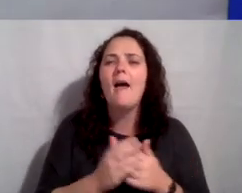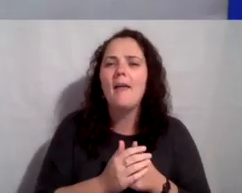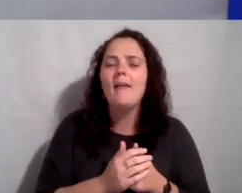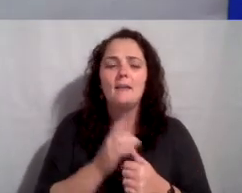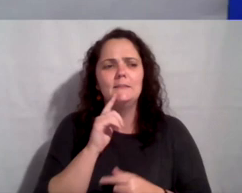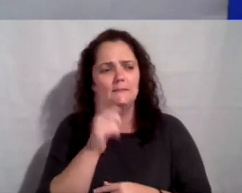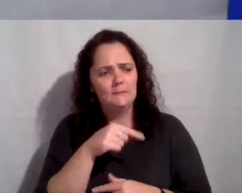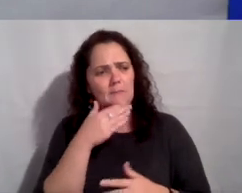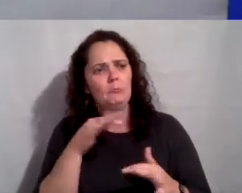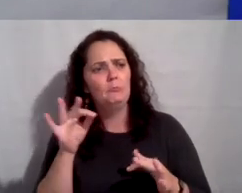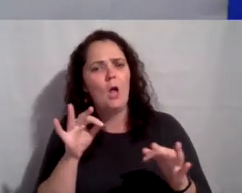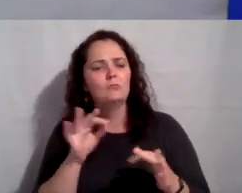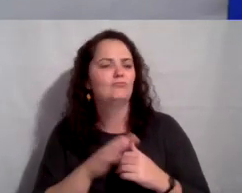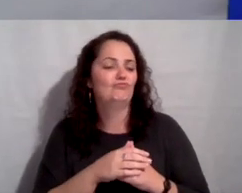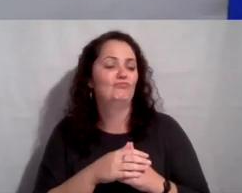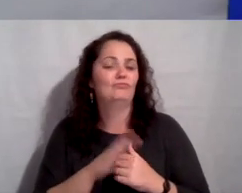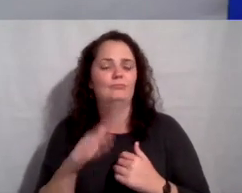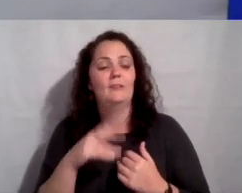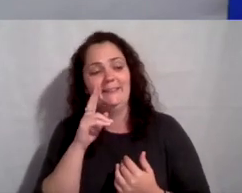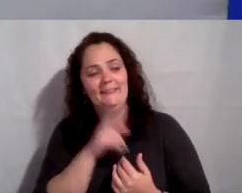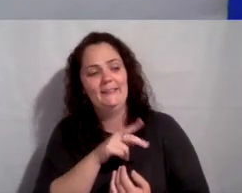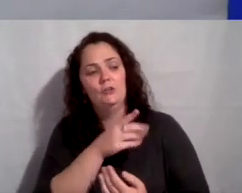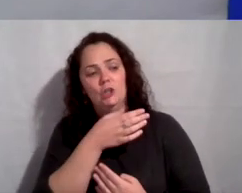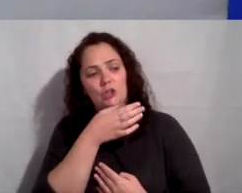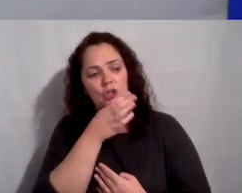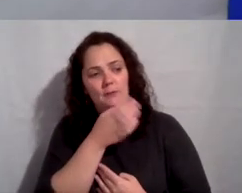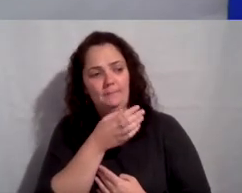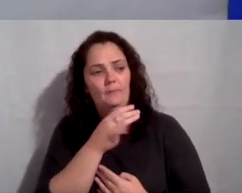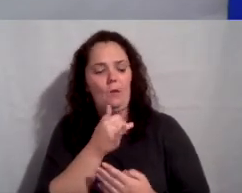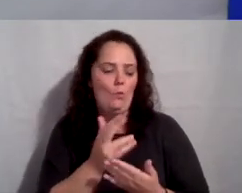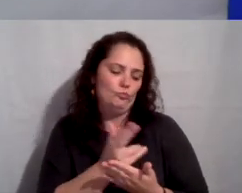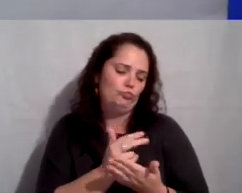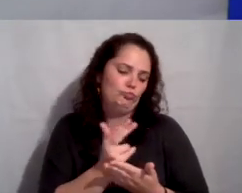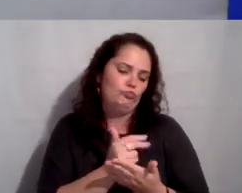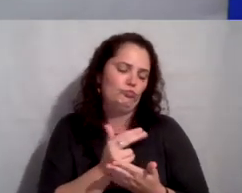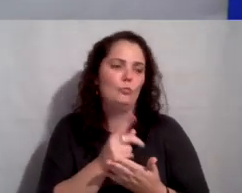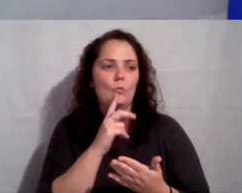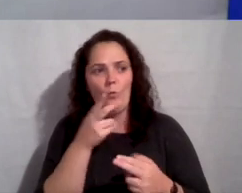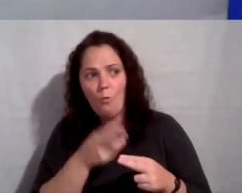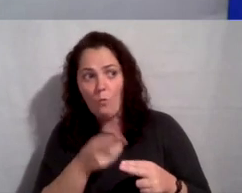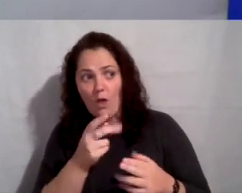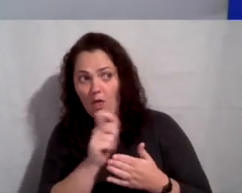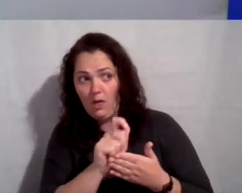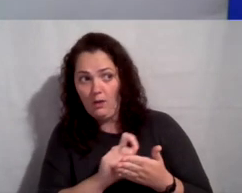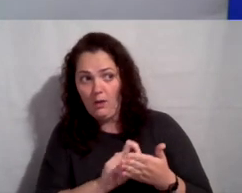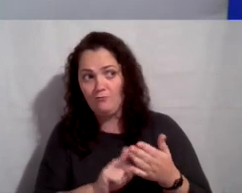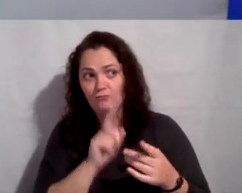he would see a model reading a book or taking a drink and he would do a rapid sketch of it right, so that idea of just capturing the model